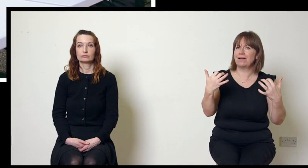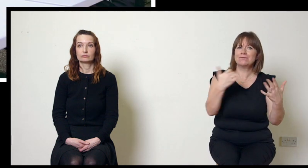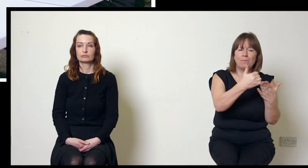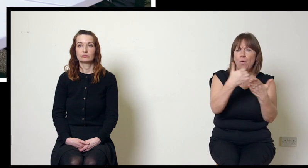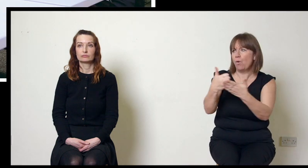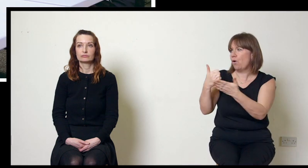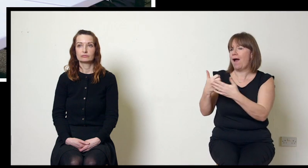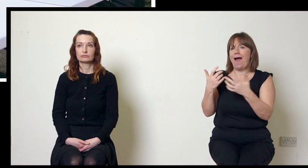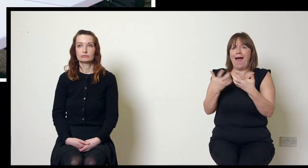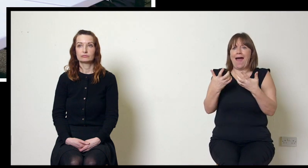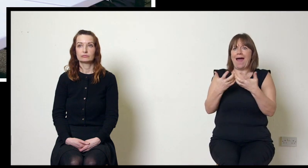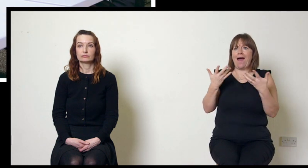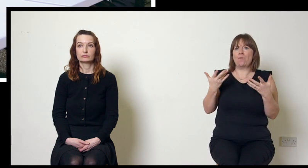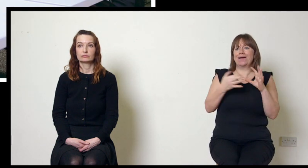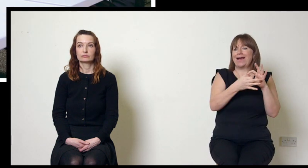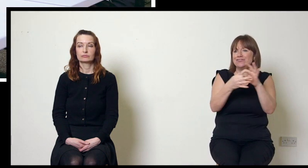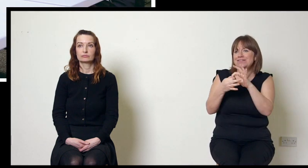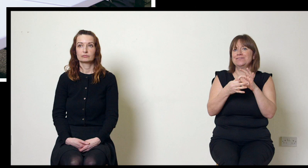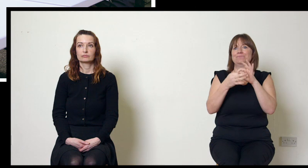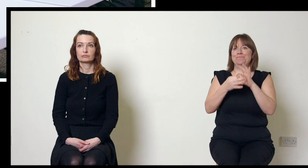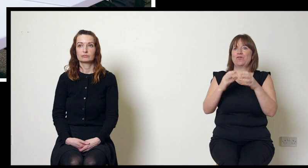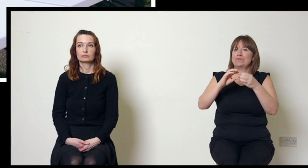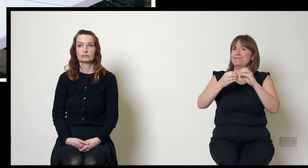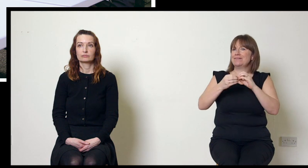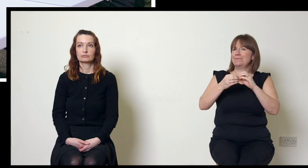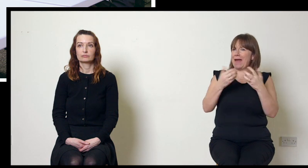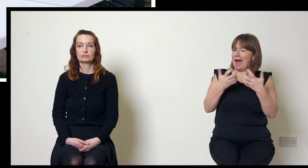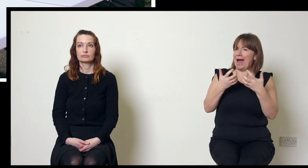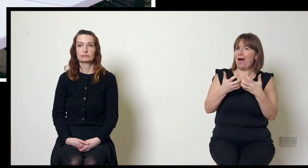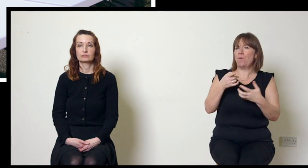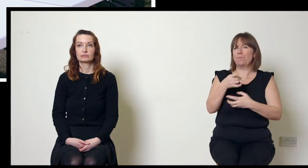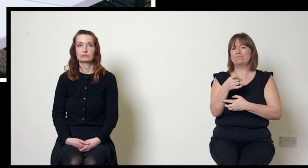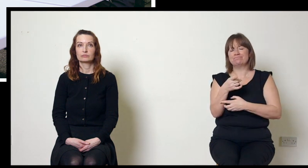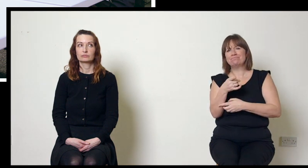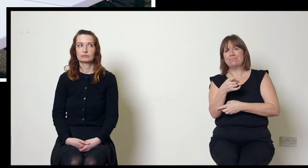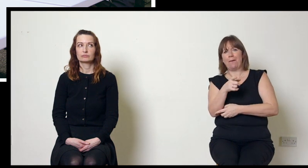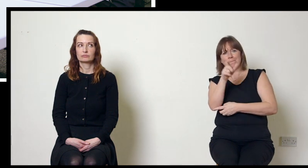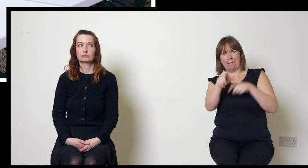support them in terms of engaging with creativity. But we've had people at events where they've gone out,